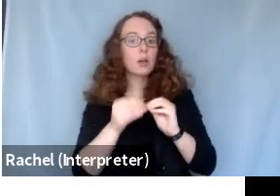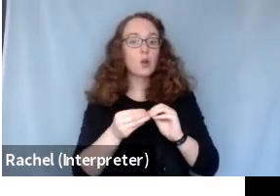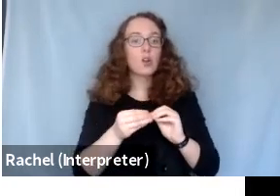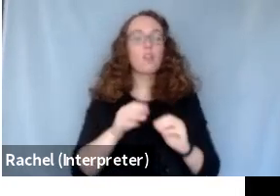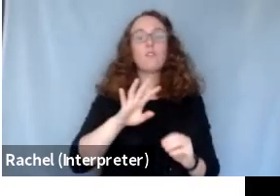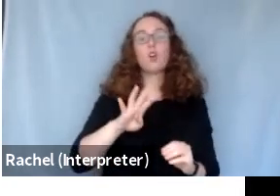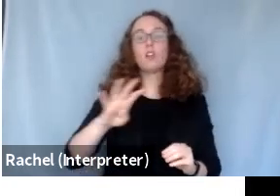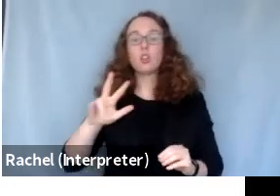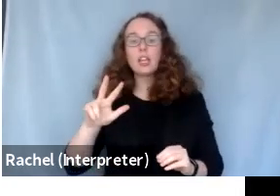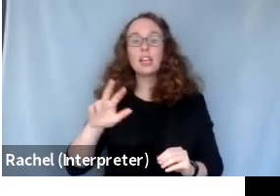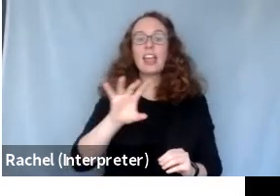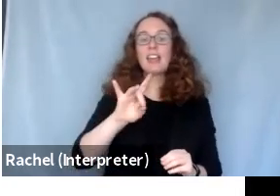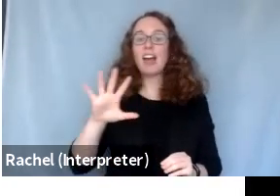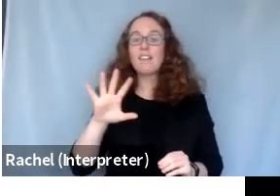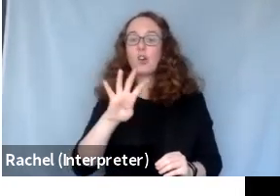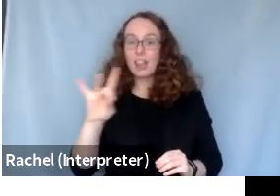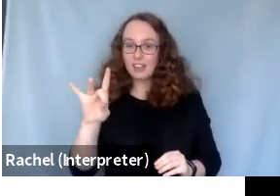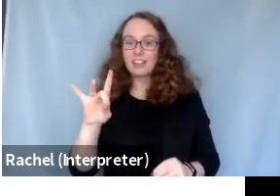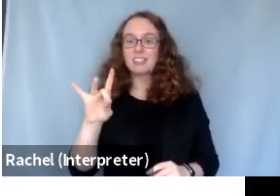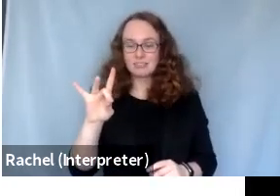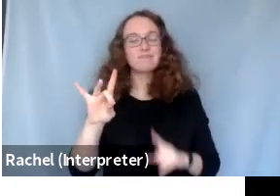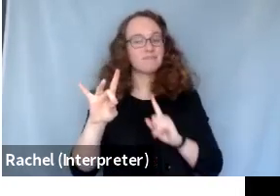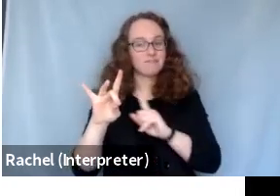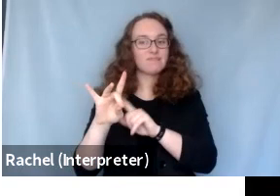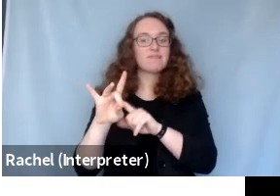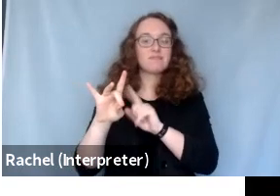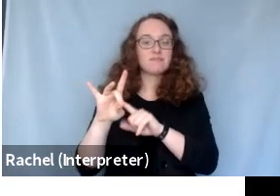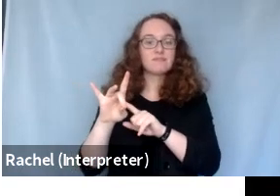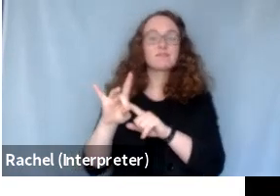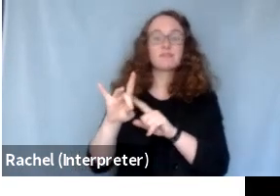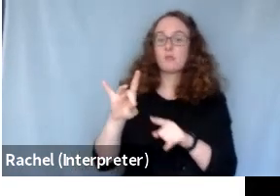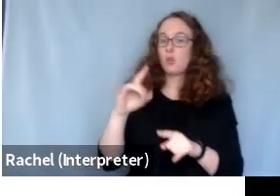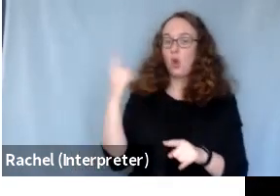our course materials desk, and we always have somebody during